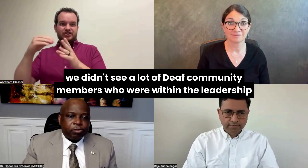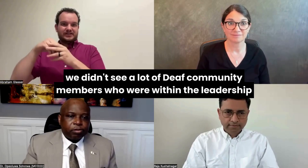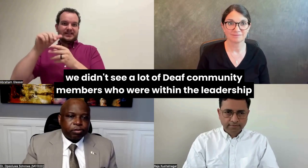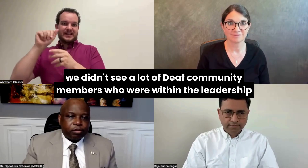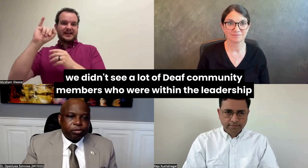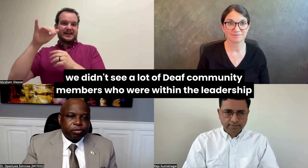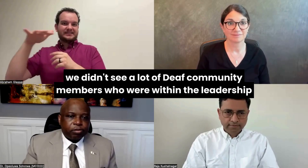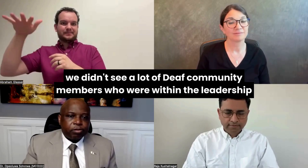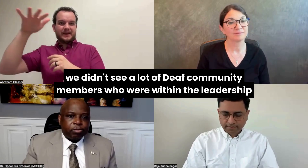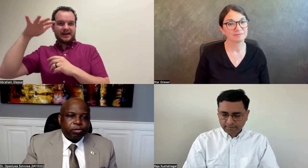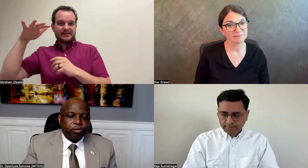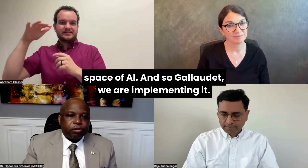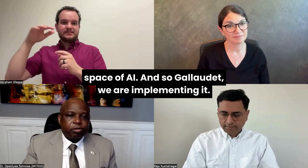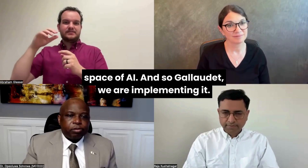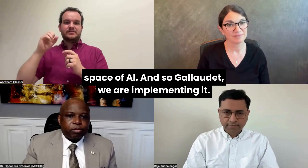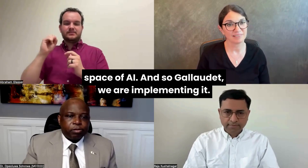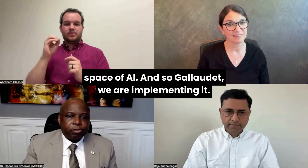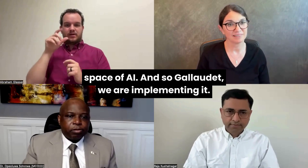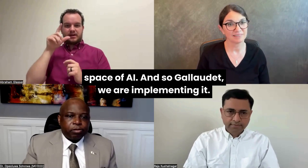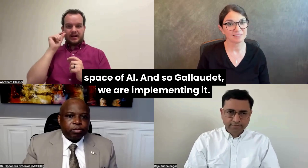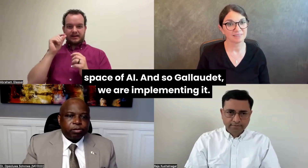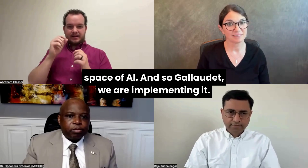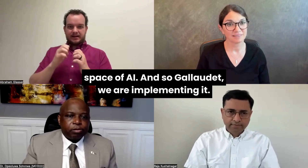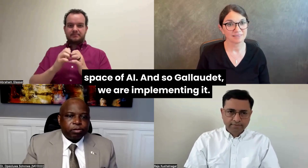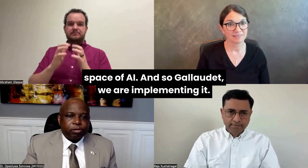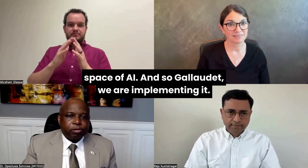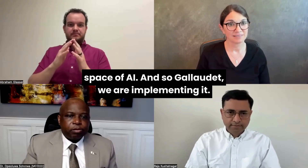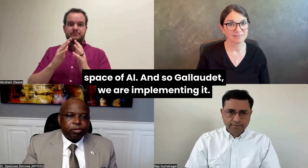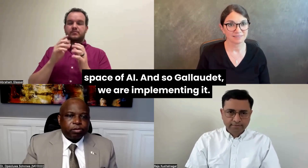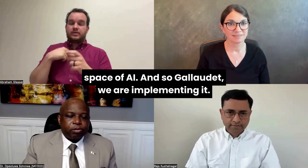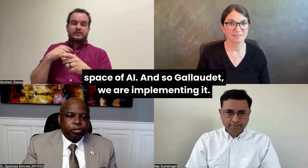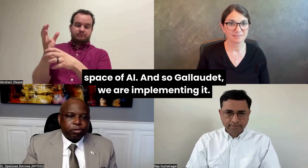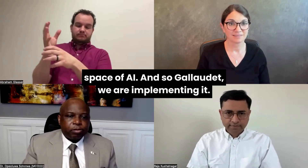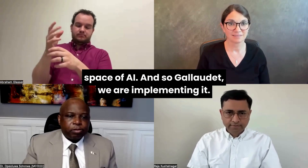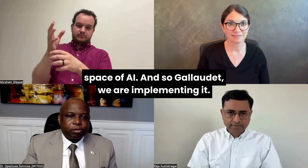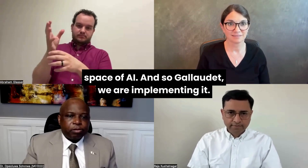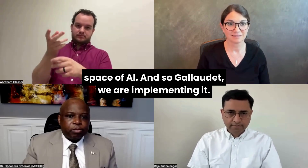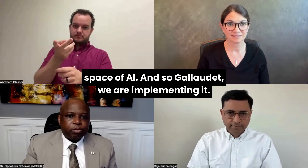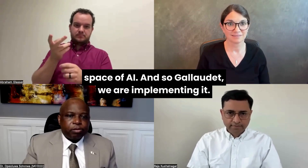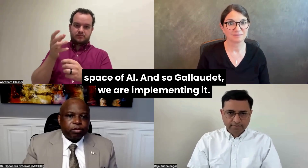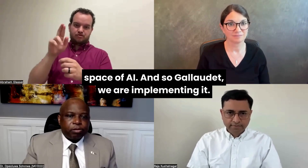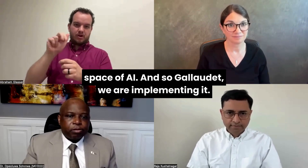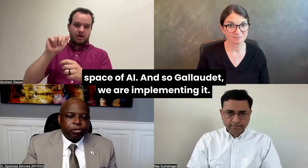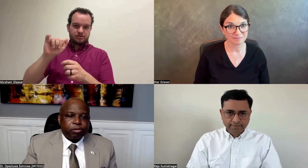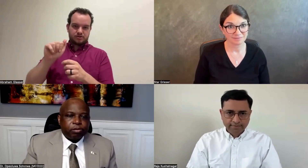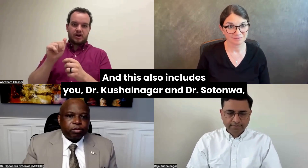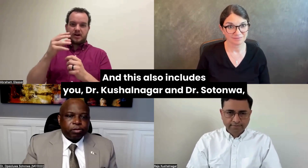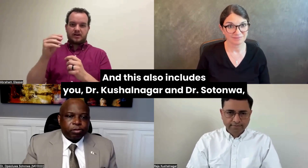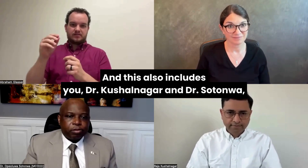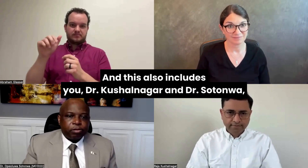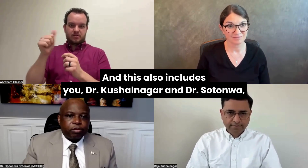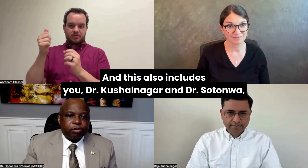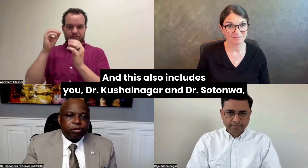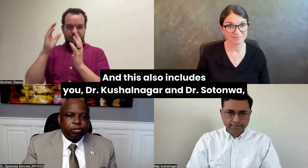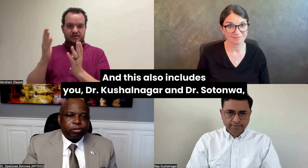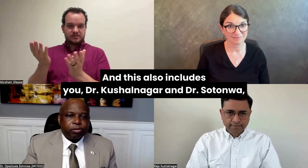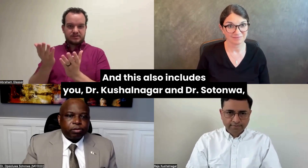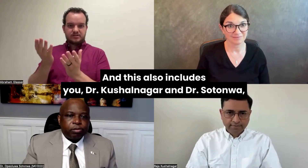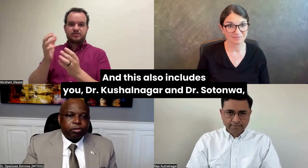space of AI. And so Gallaudet, we are implementing it. And this also includes you, Dr. Kushalnagar and Dr. Sotonwa,